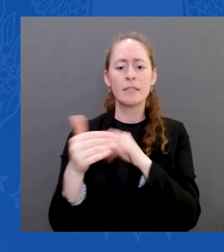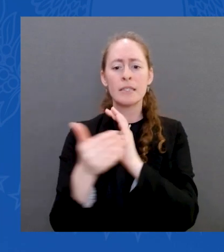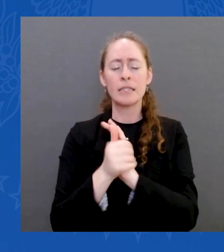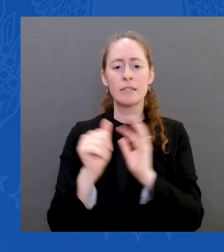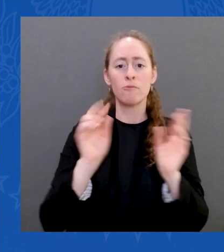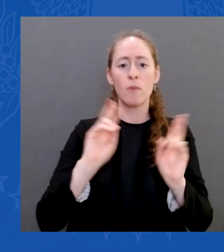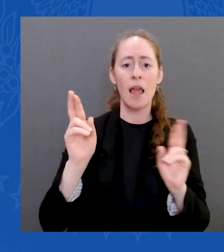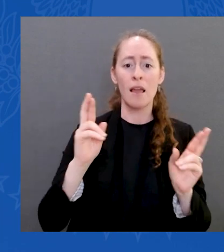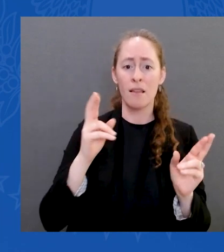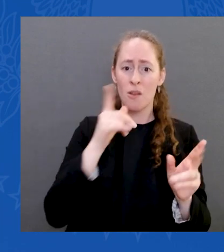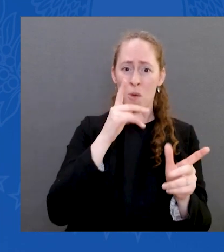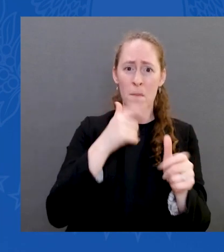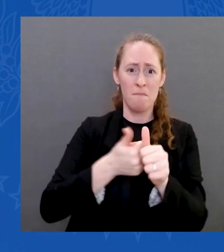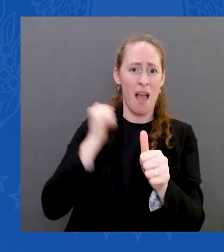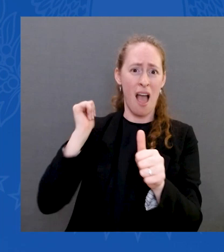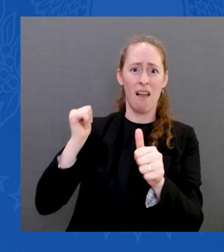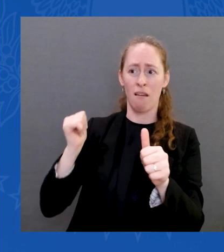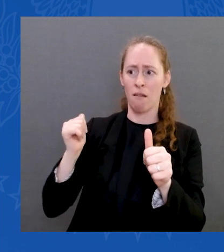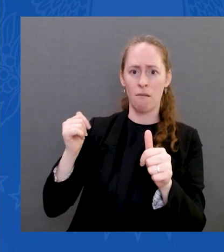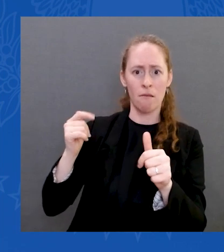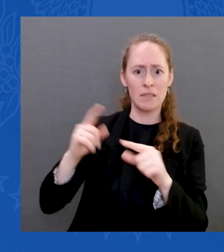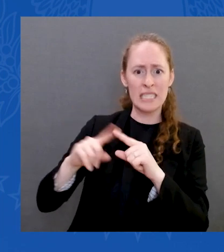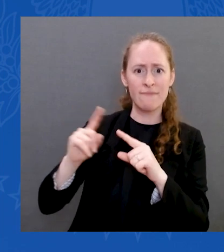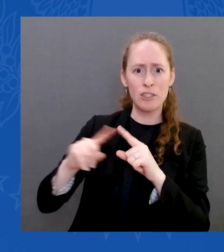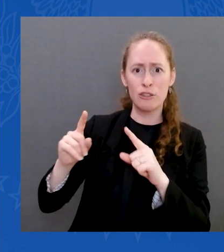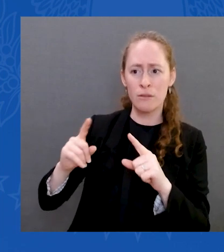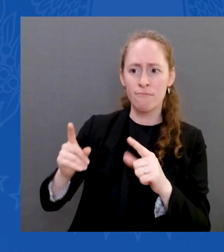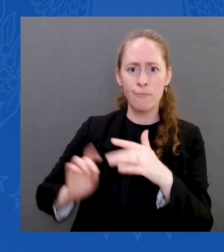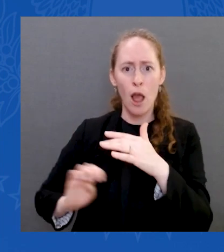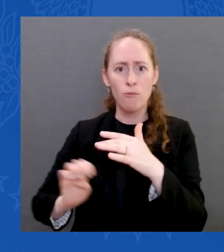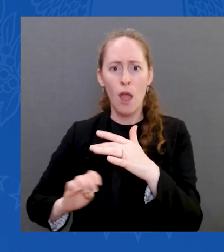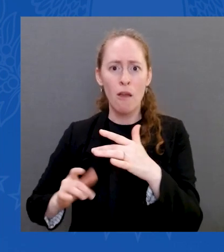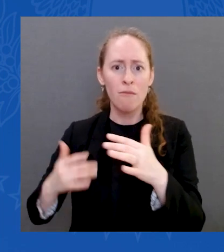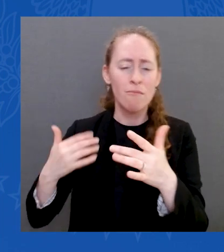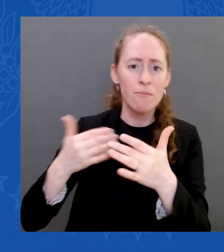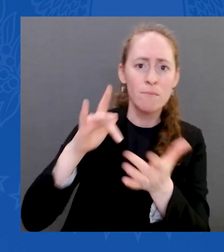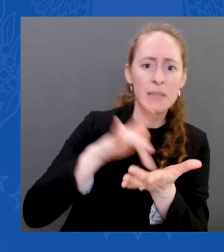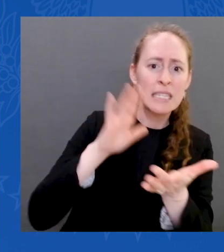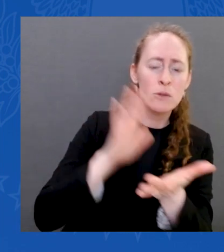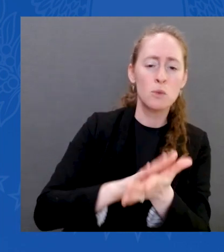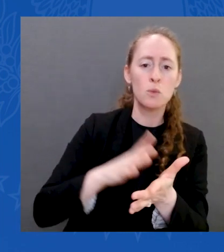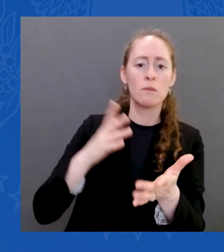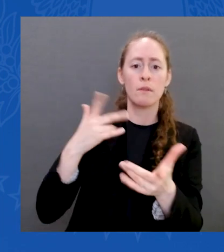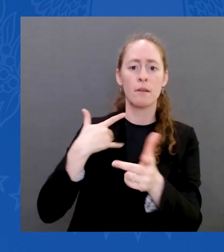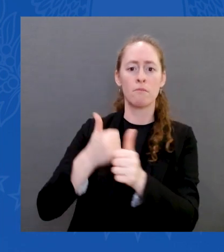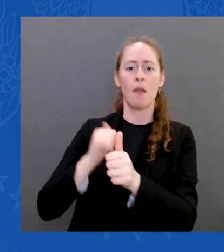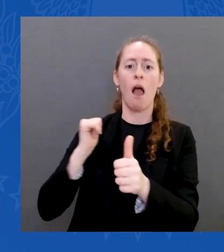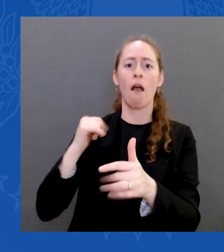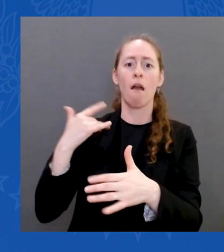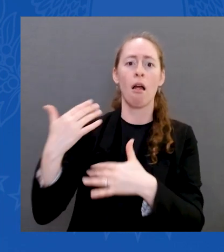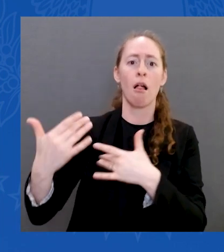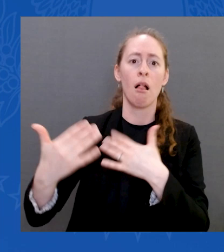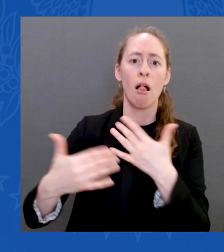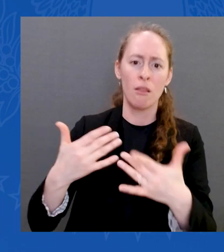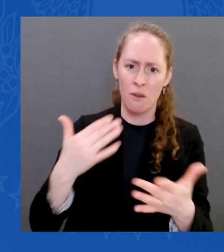it takes a lot of time to make up. And if you lose your confidence, it even gets harder. So, I urge more states, counties, and cities and towns